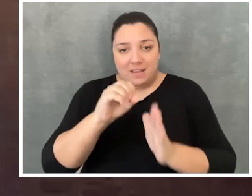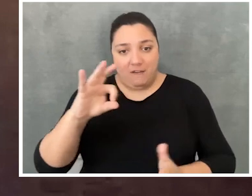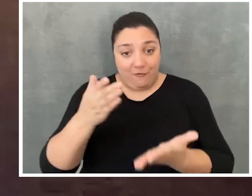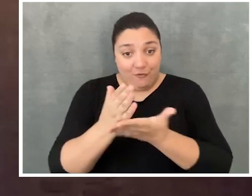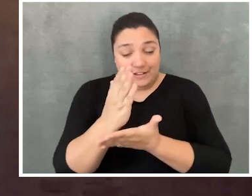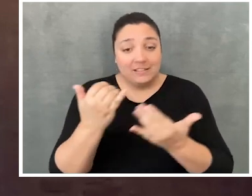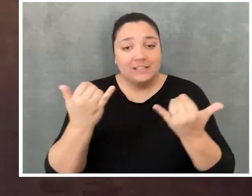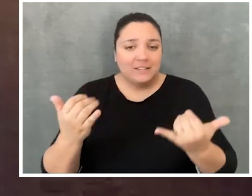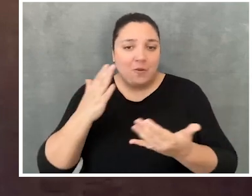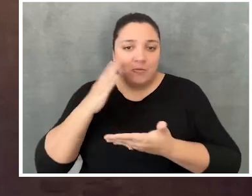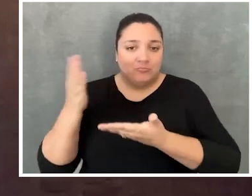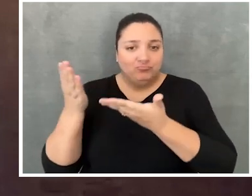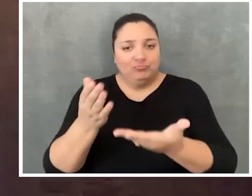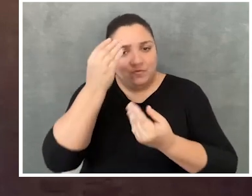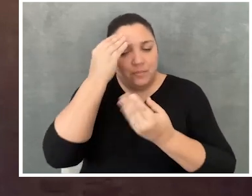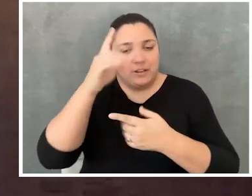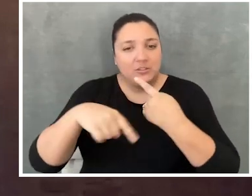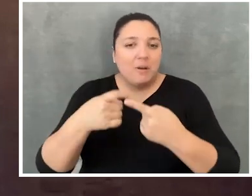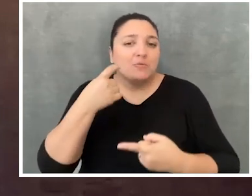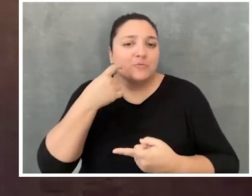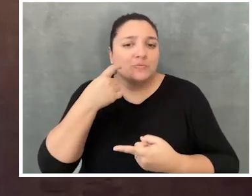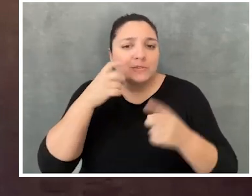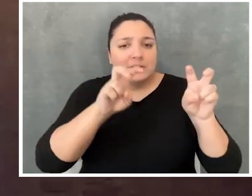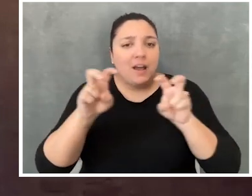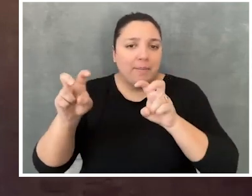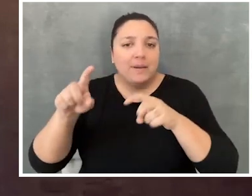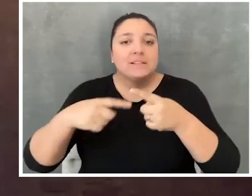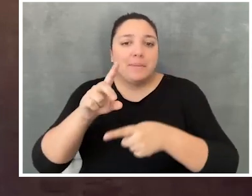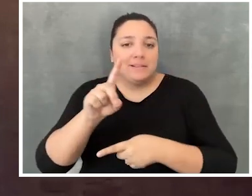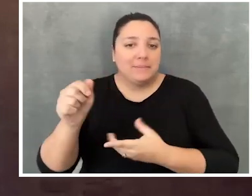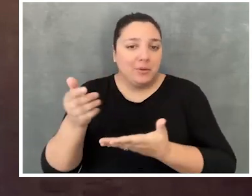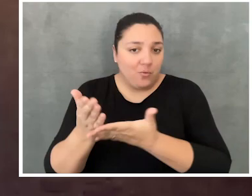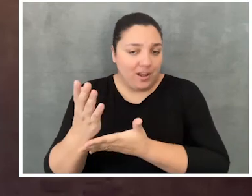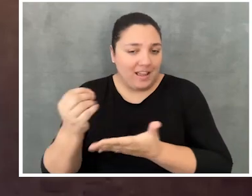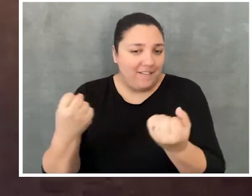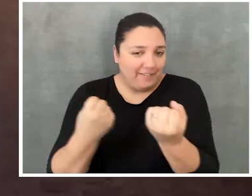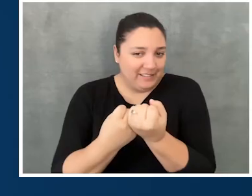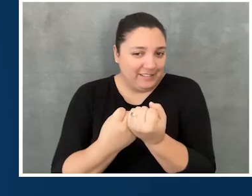where we bring you information on the most relevant topics regarding disability rights and advocacy.